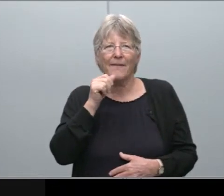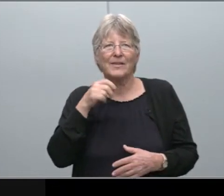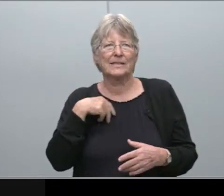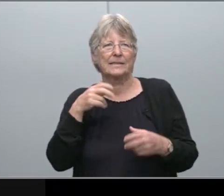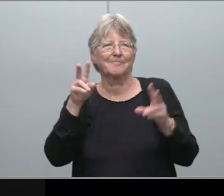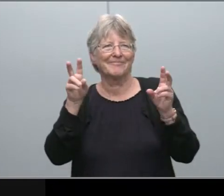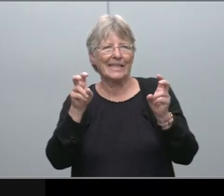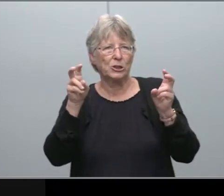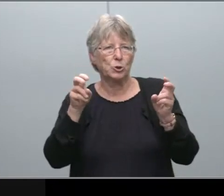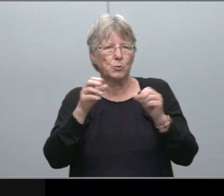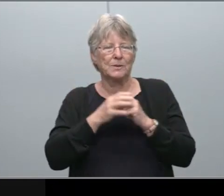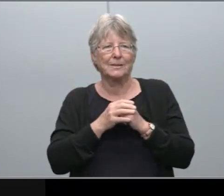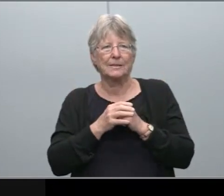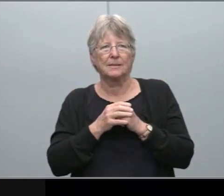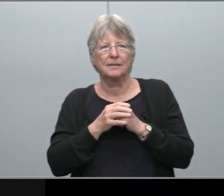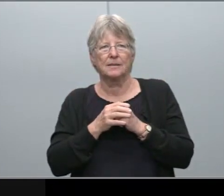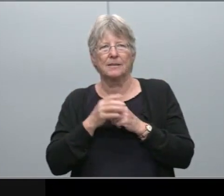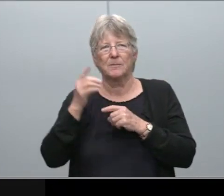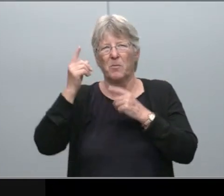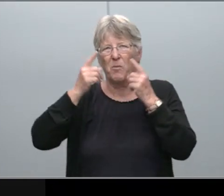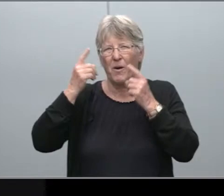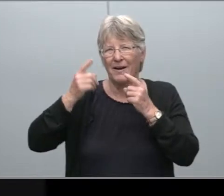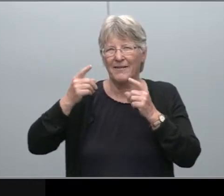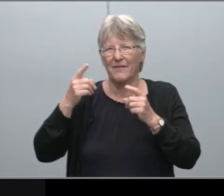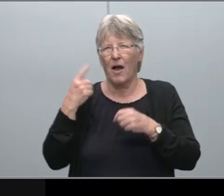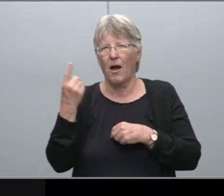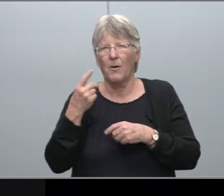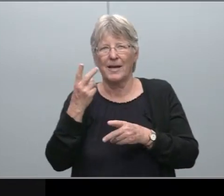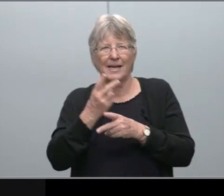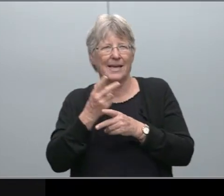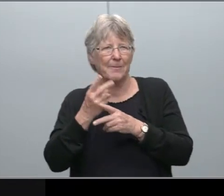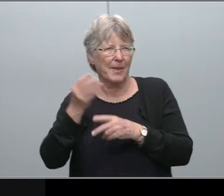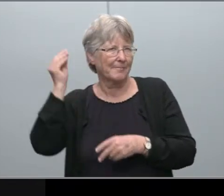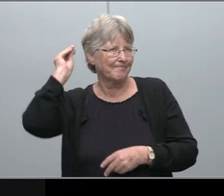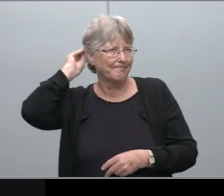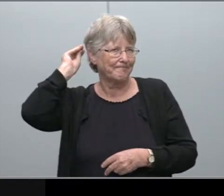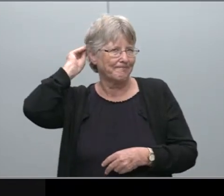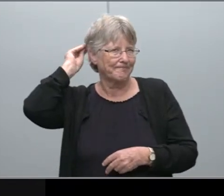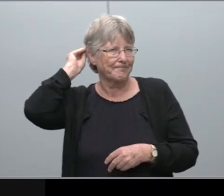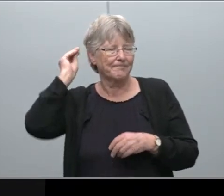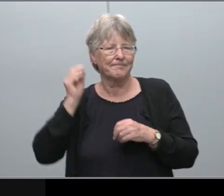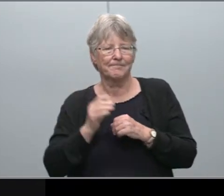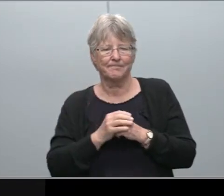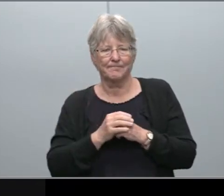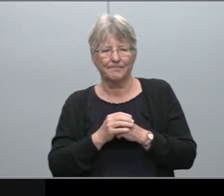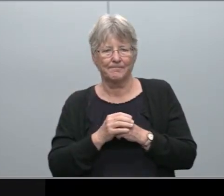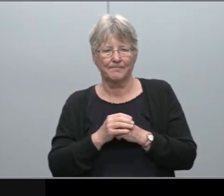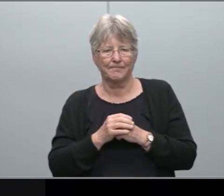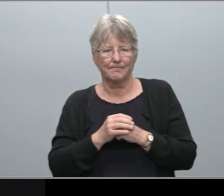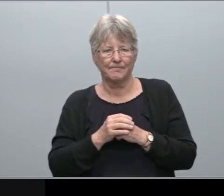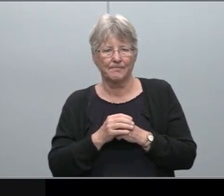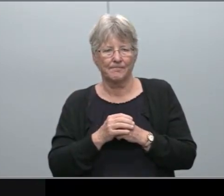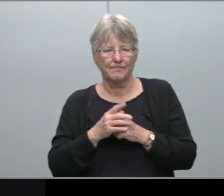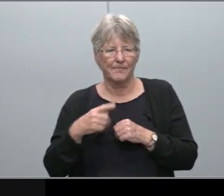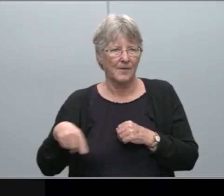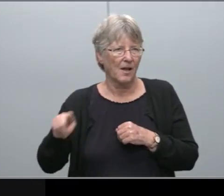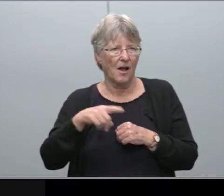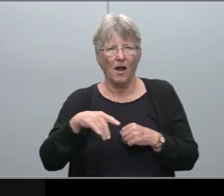Thank you. - Thank you. So I could see your name, Nubia. Thank you so much. Thank you for, because in what you're sharing,